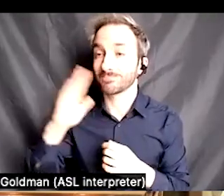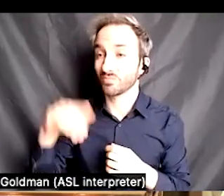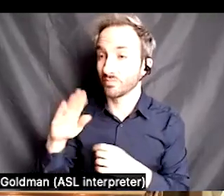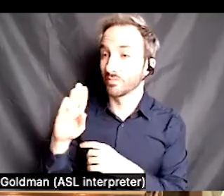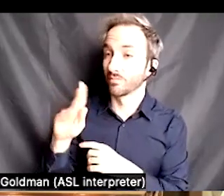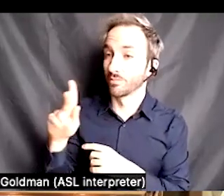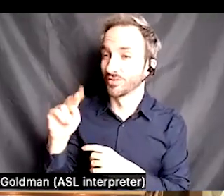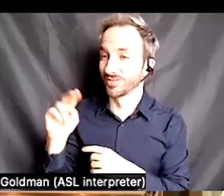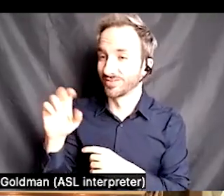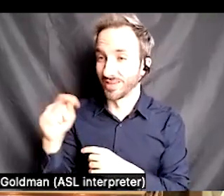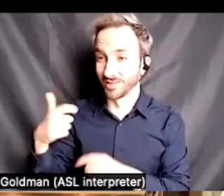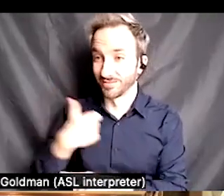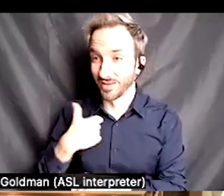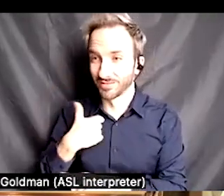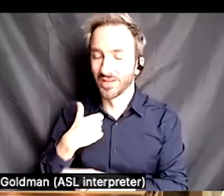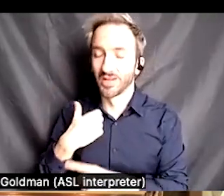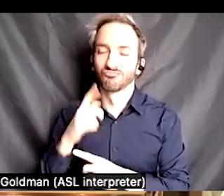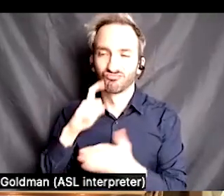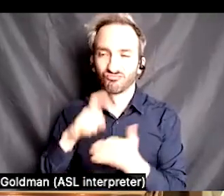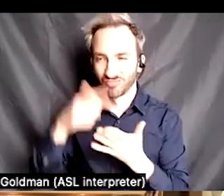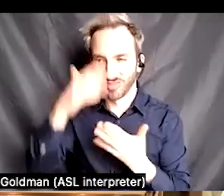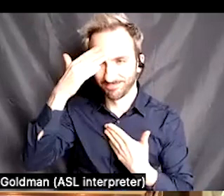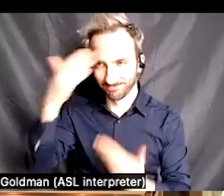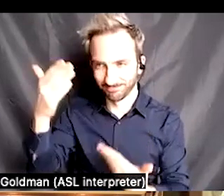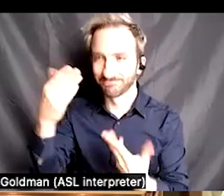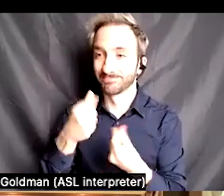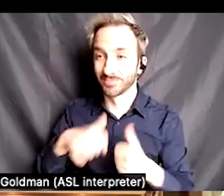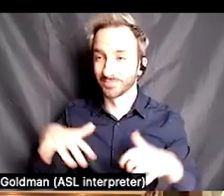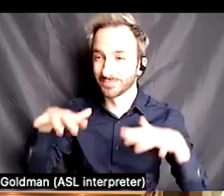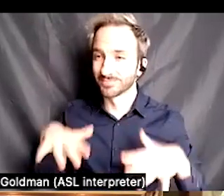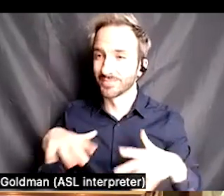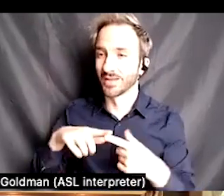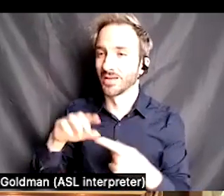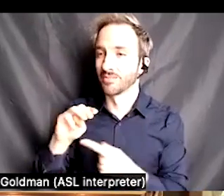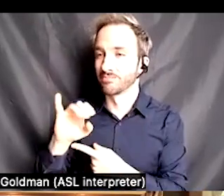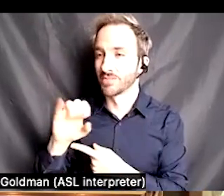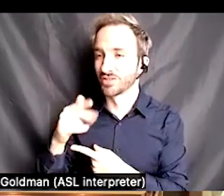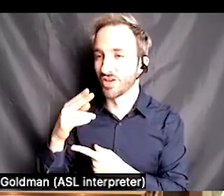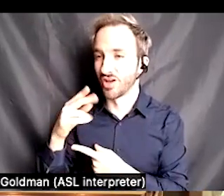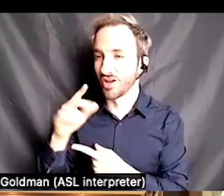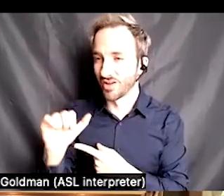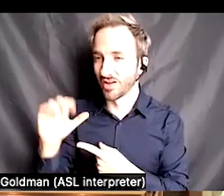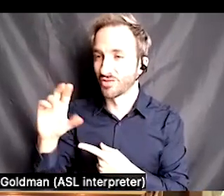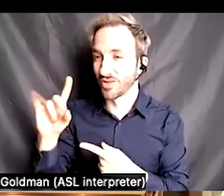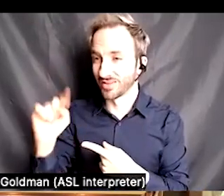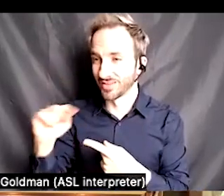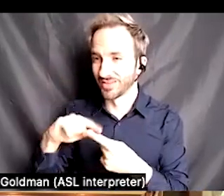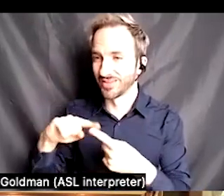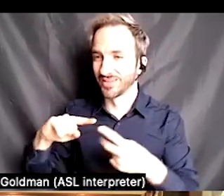territories of the Mississaugas of the Credit, the Anishinaabe, Haudenosaunee, and Wendat indigenous